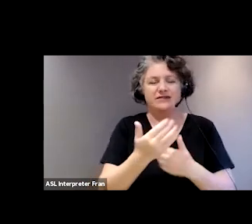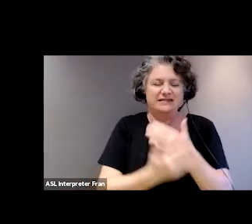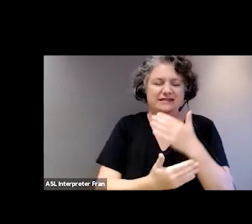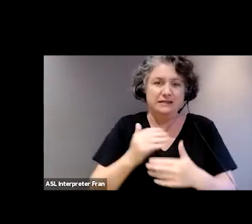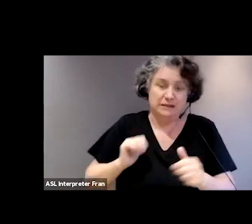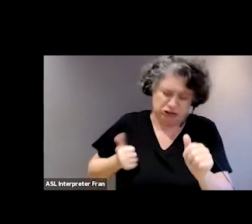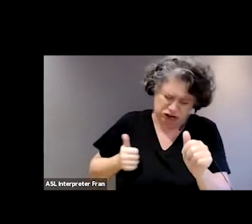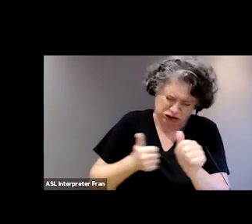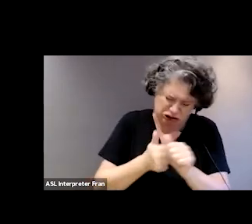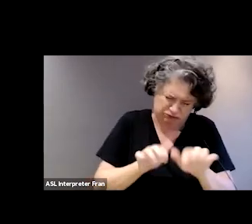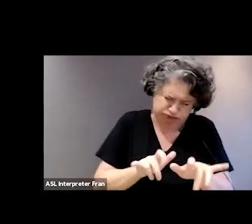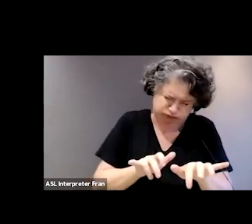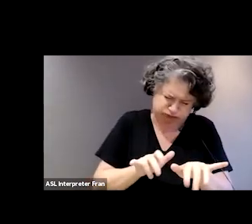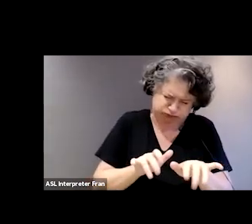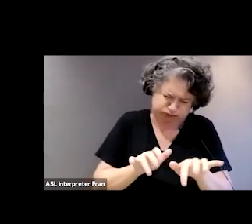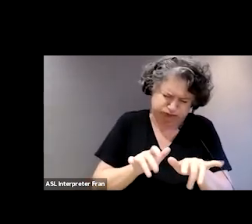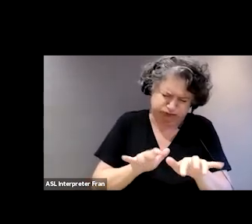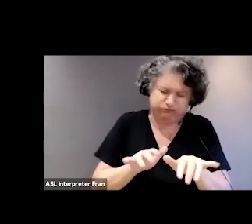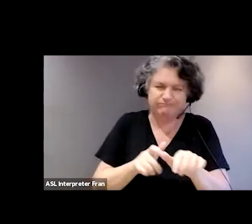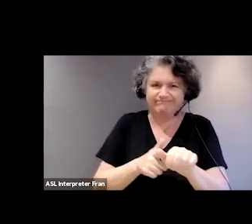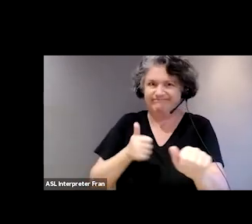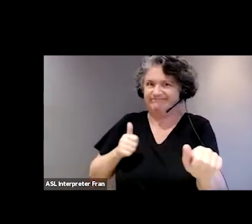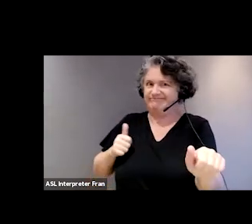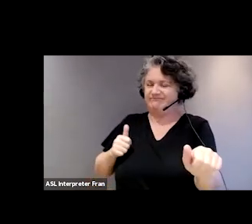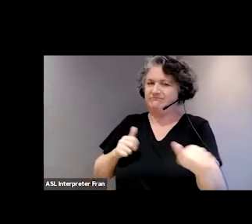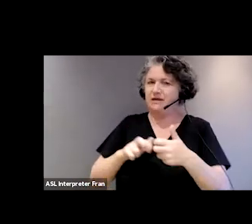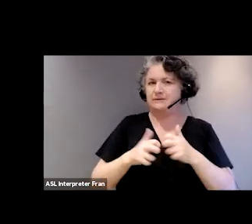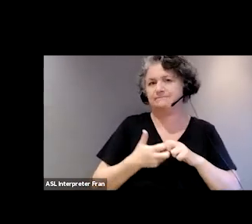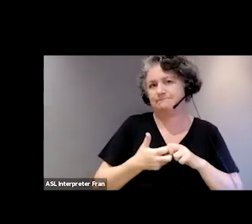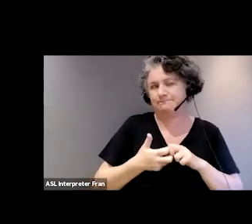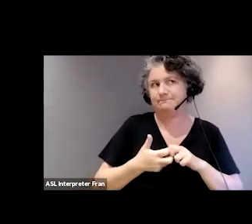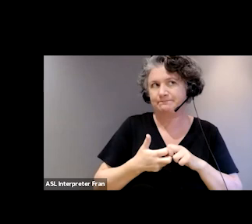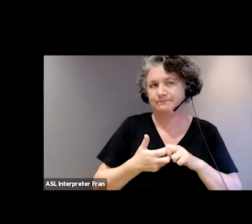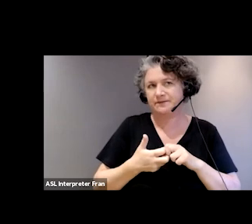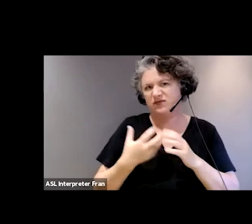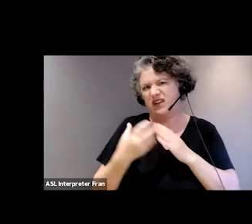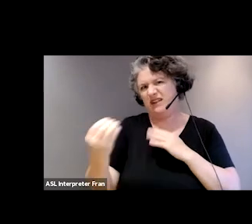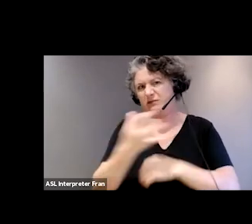in the ministry of health